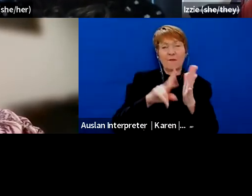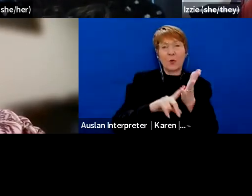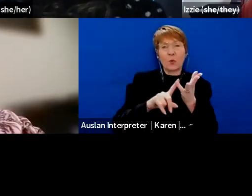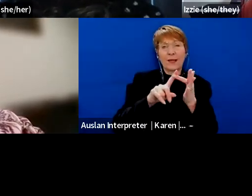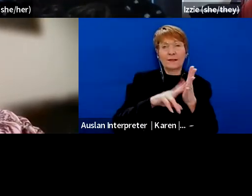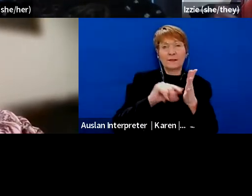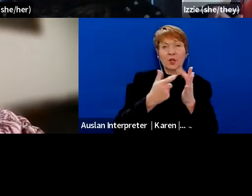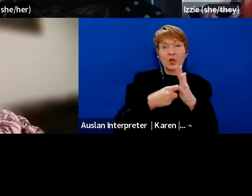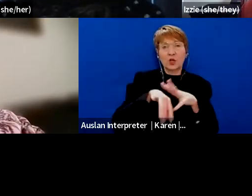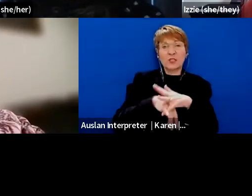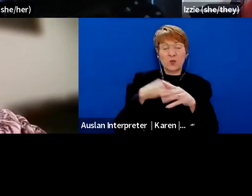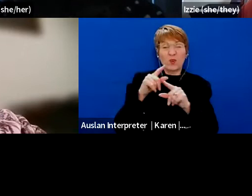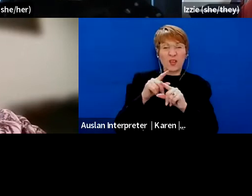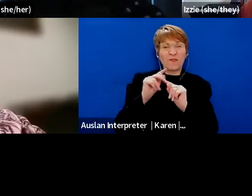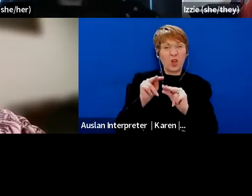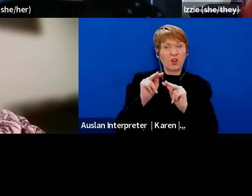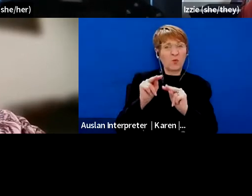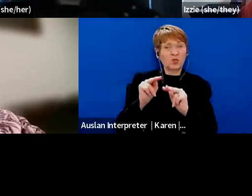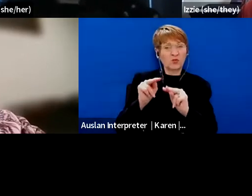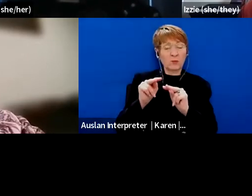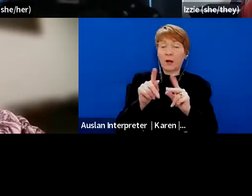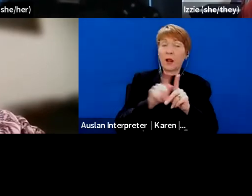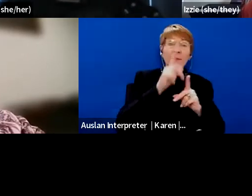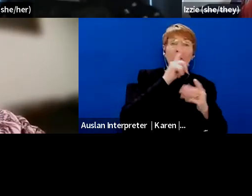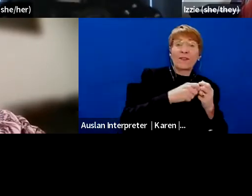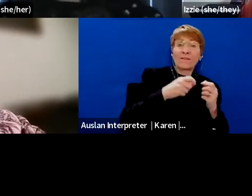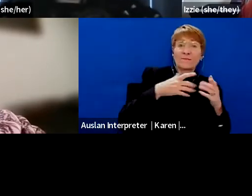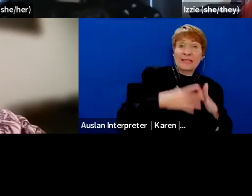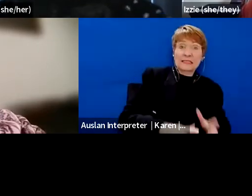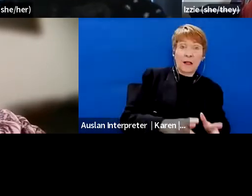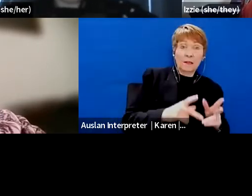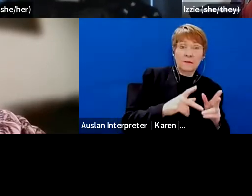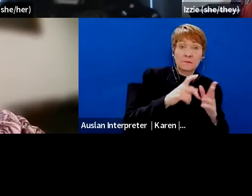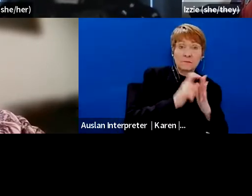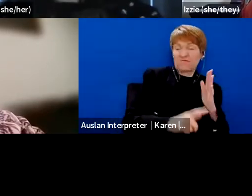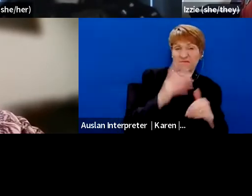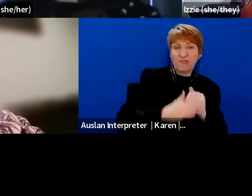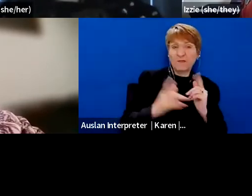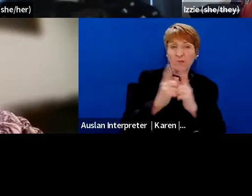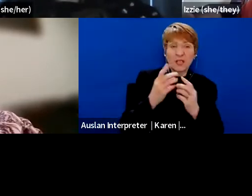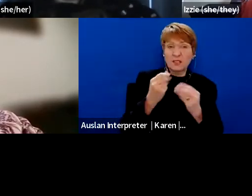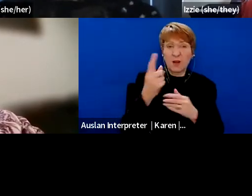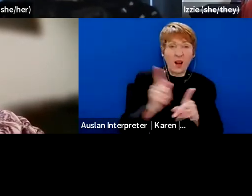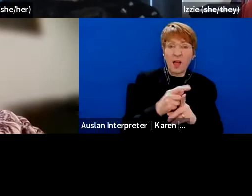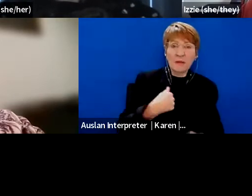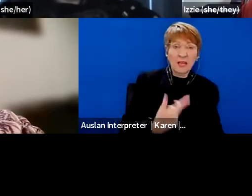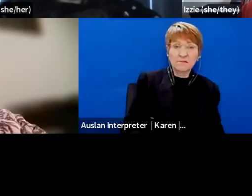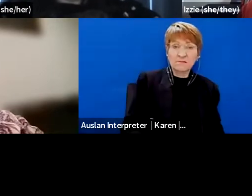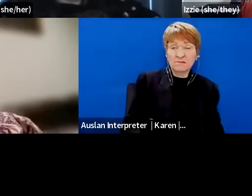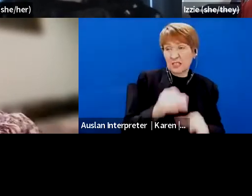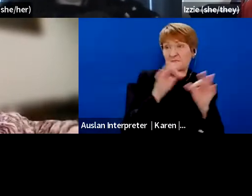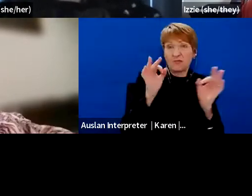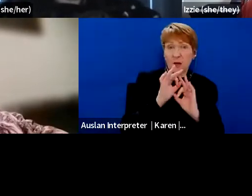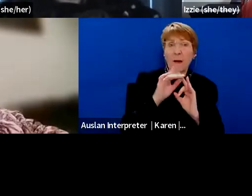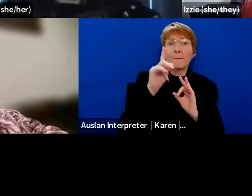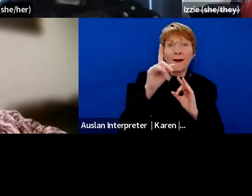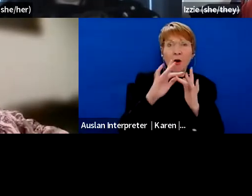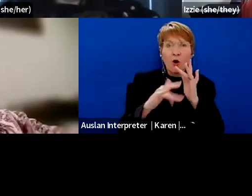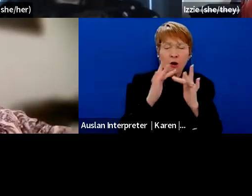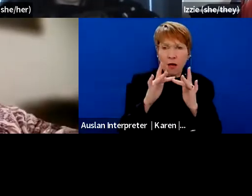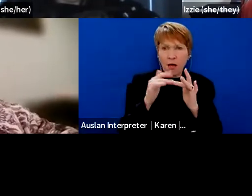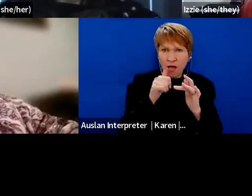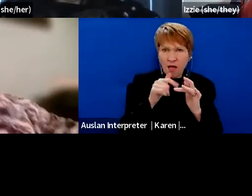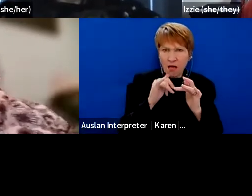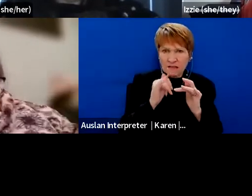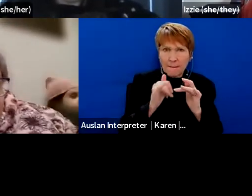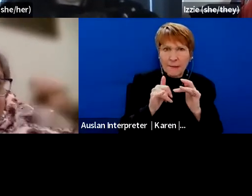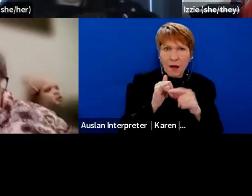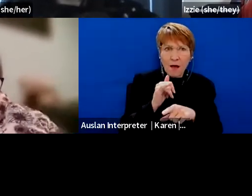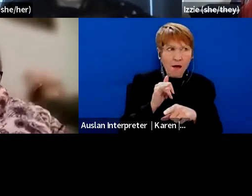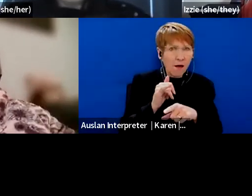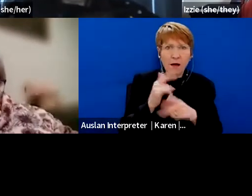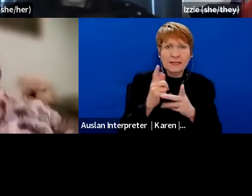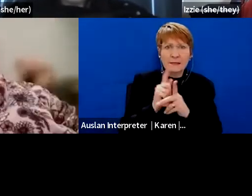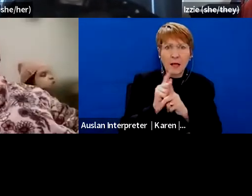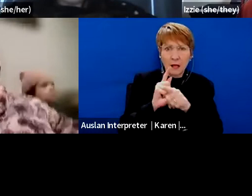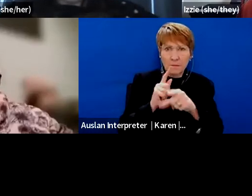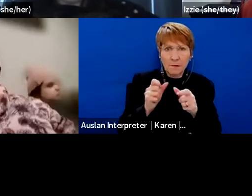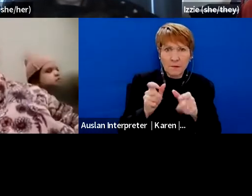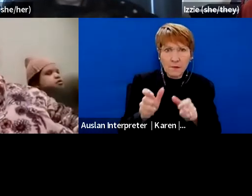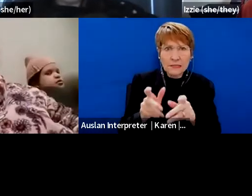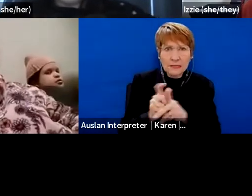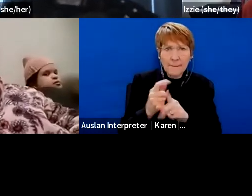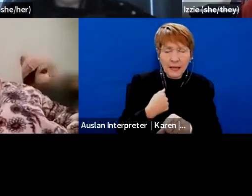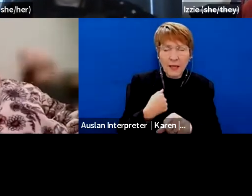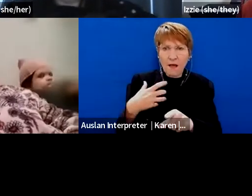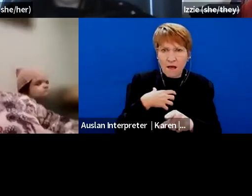You know, there's things like people who might have physical disabilities have never met other people with those same physical disabilities. But now that they're online, being able to see how other people with those disabilities can do certain movements